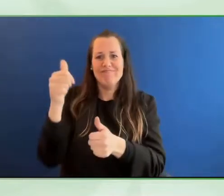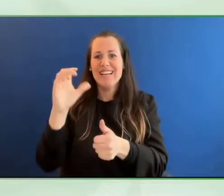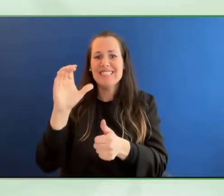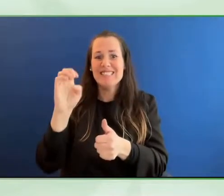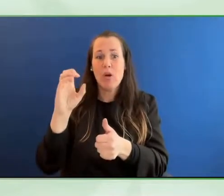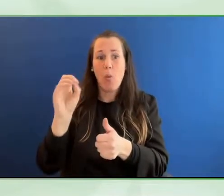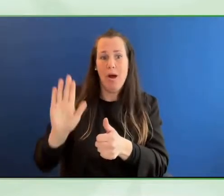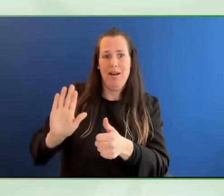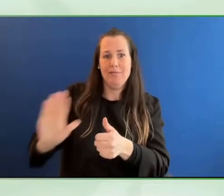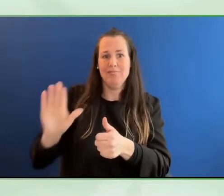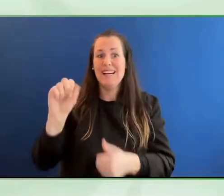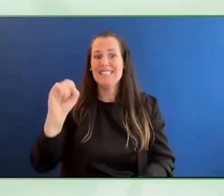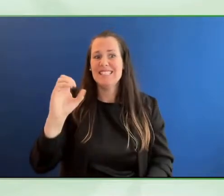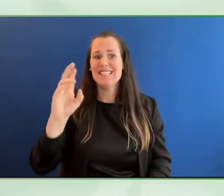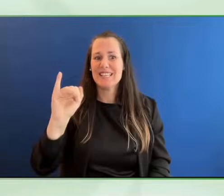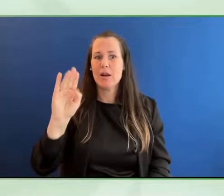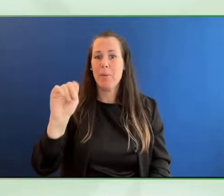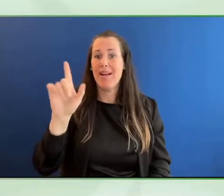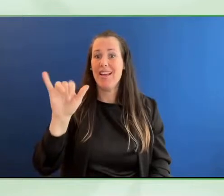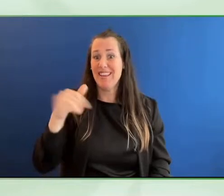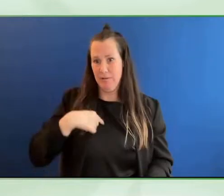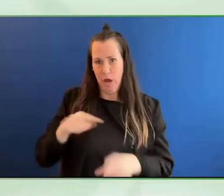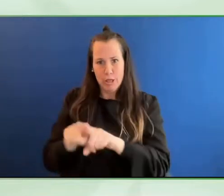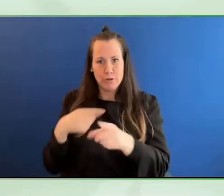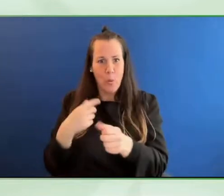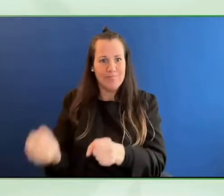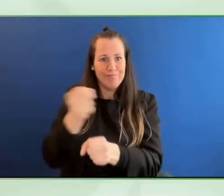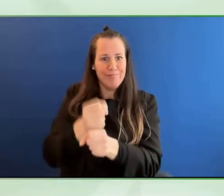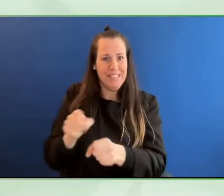in composing exceptional descriptions.